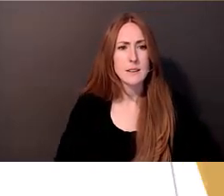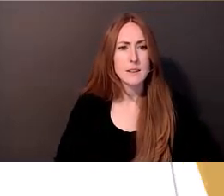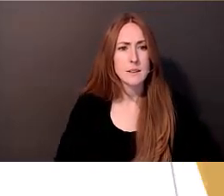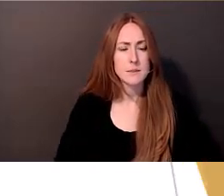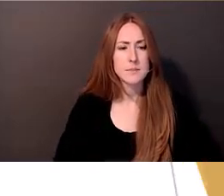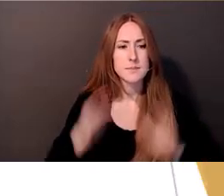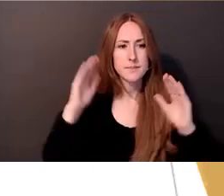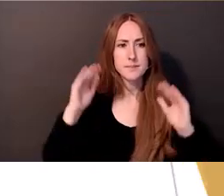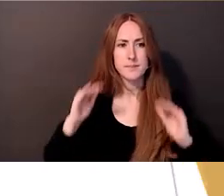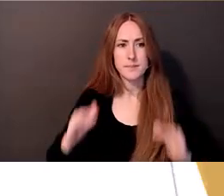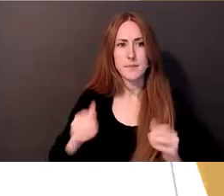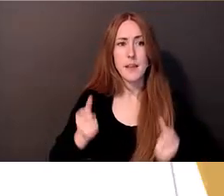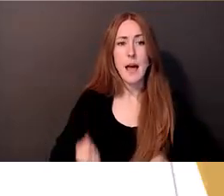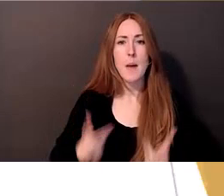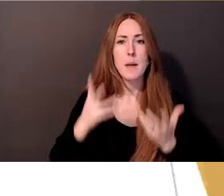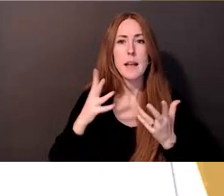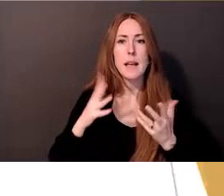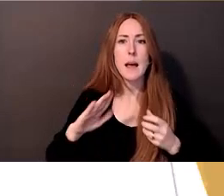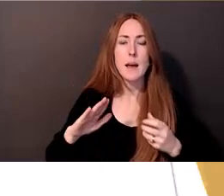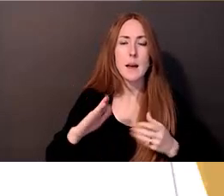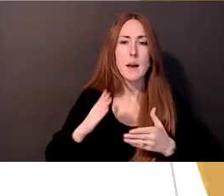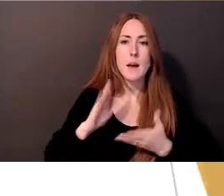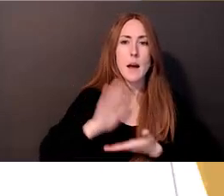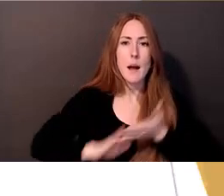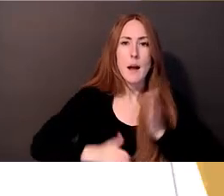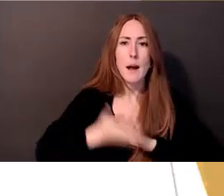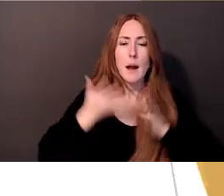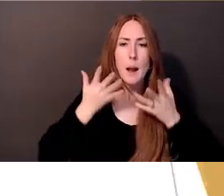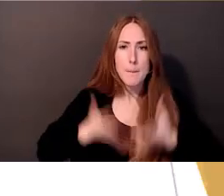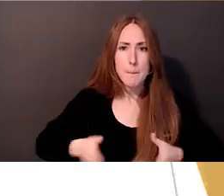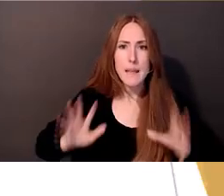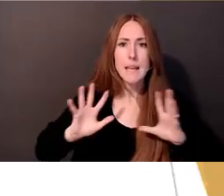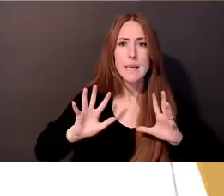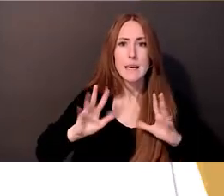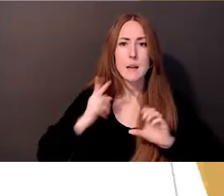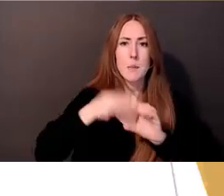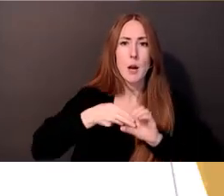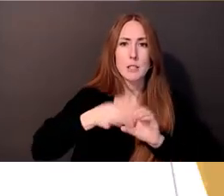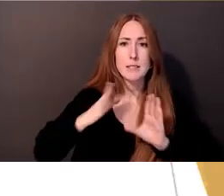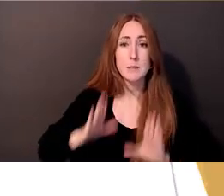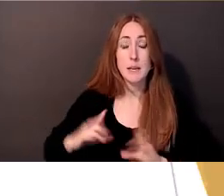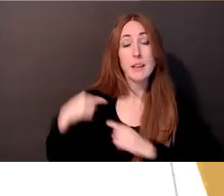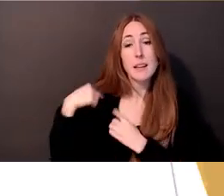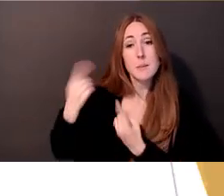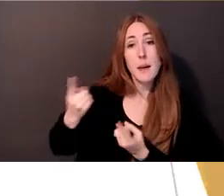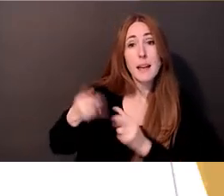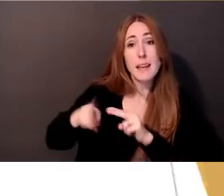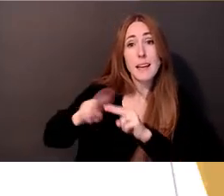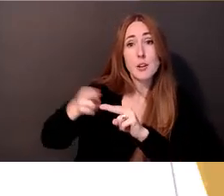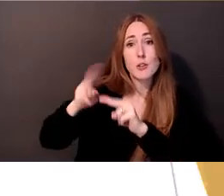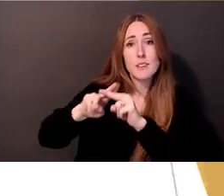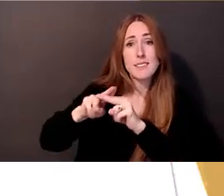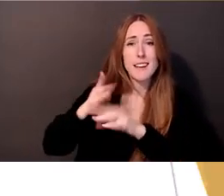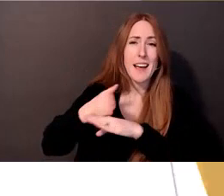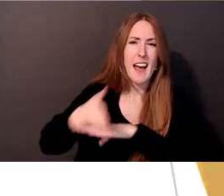of completed participants, which has been increasing after we've addressed some implementation barriers that I will describe